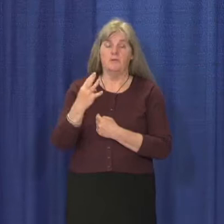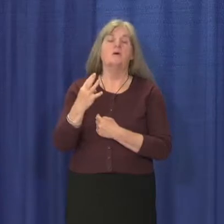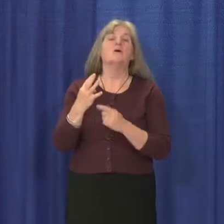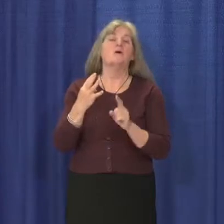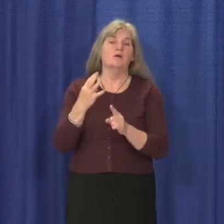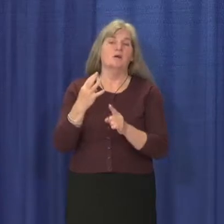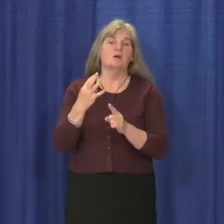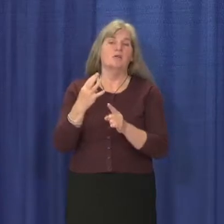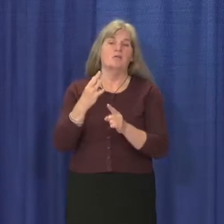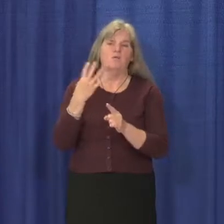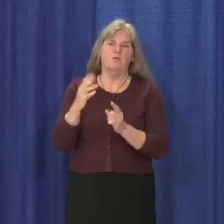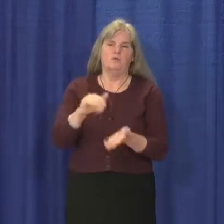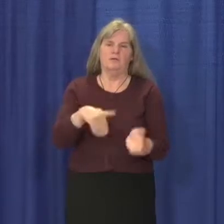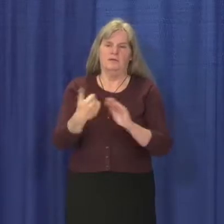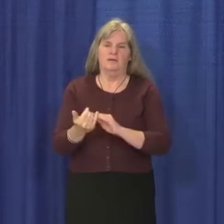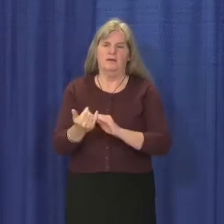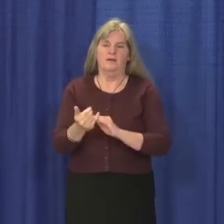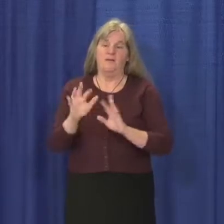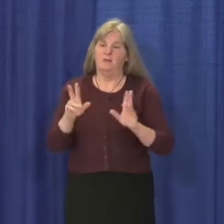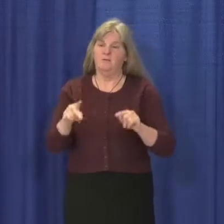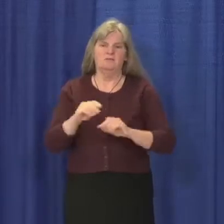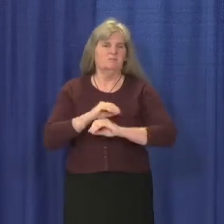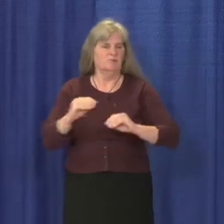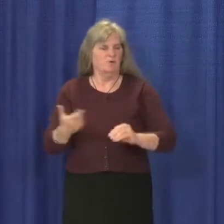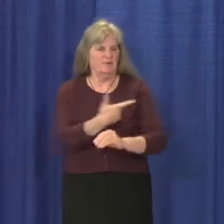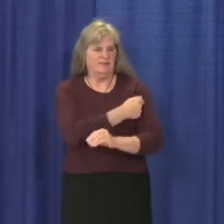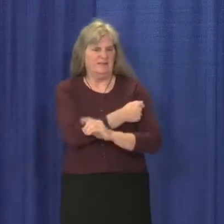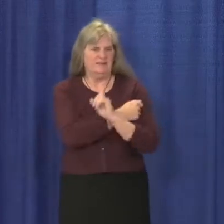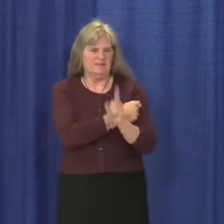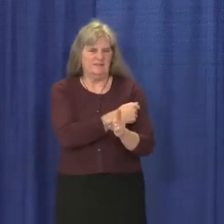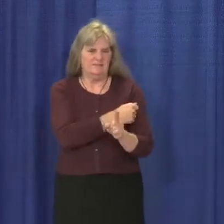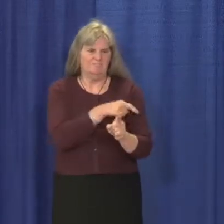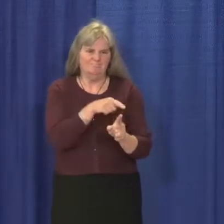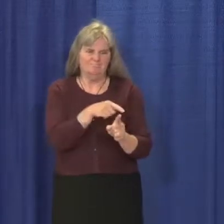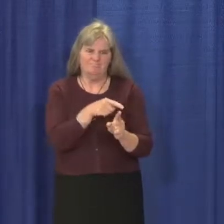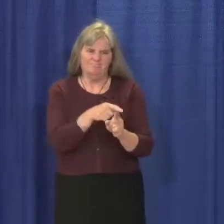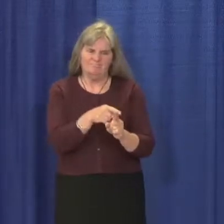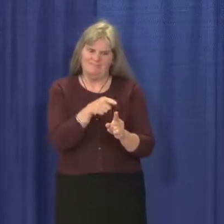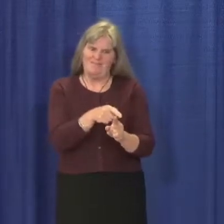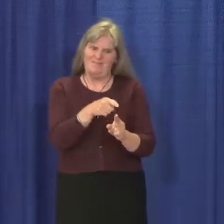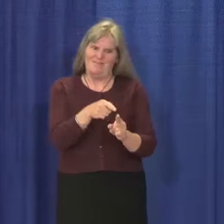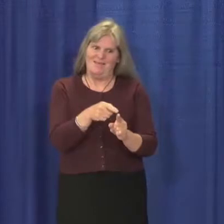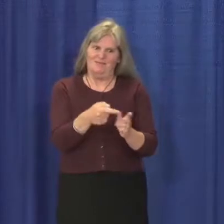unvaccinated. This is a stark and tragic reminder of the importance of